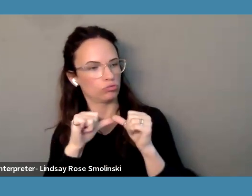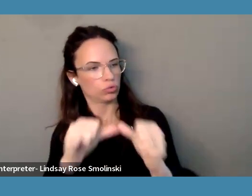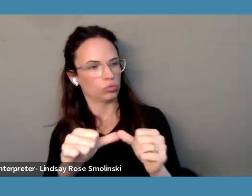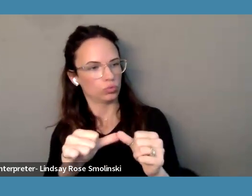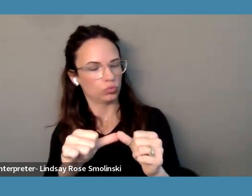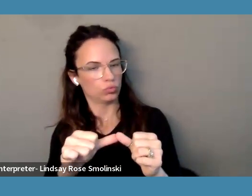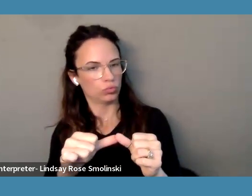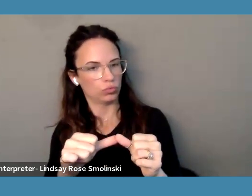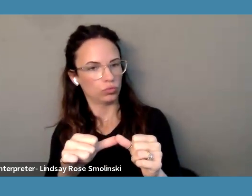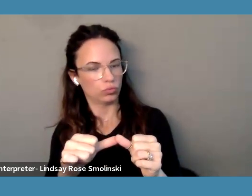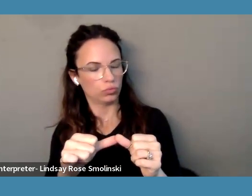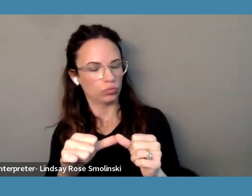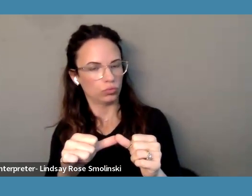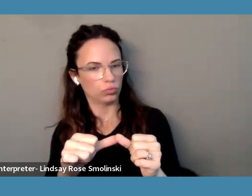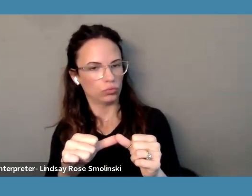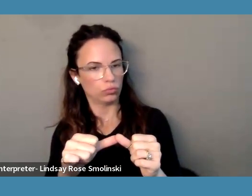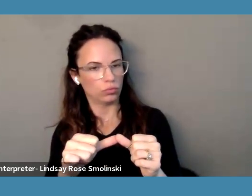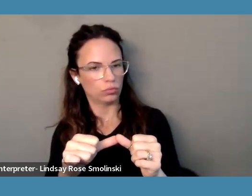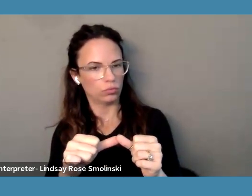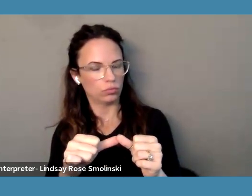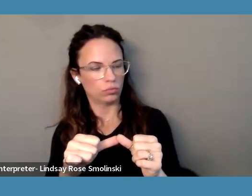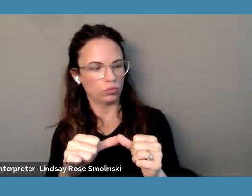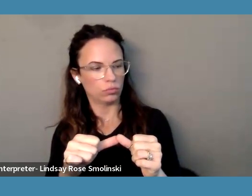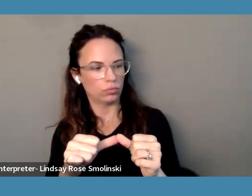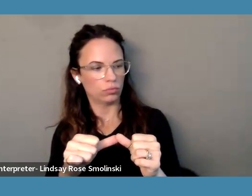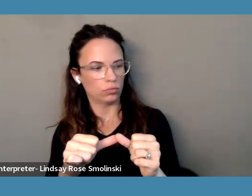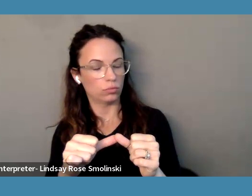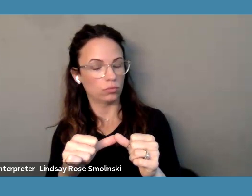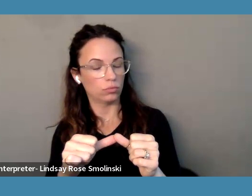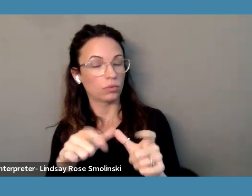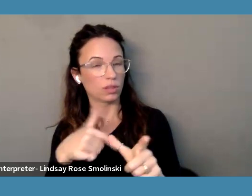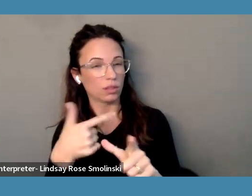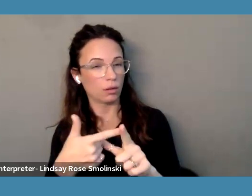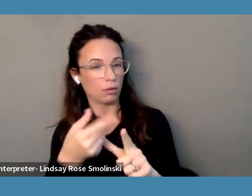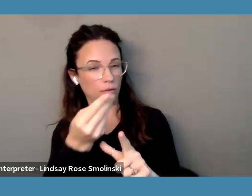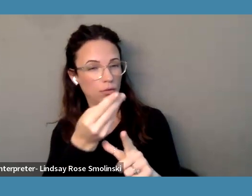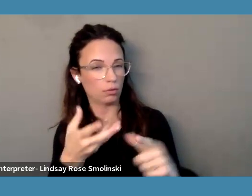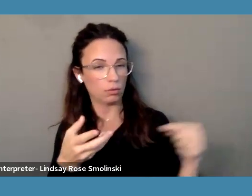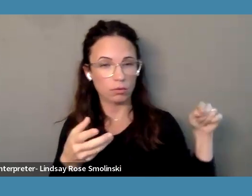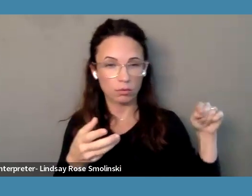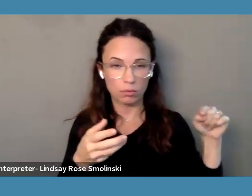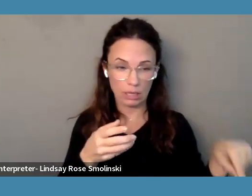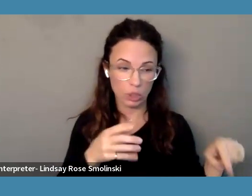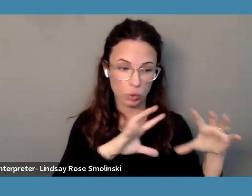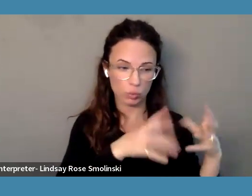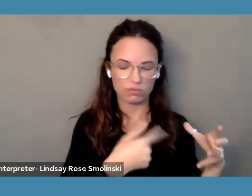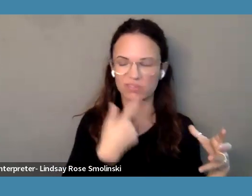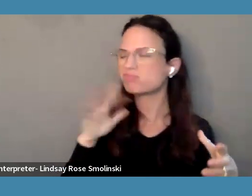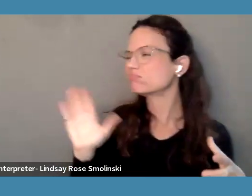and you received a decision denied, reducing those hours to 25.